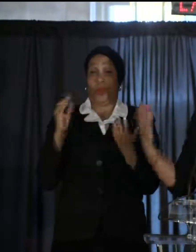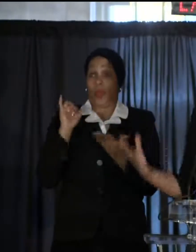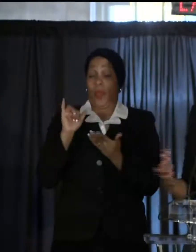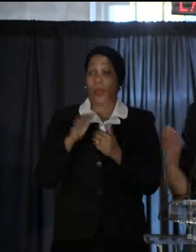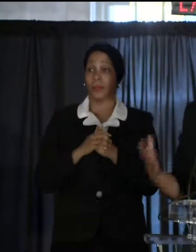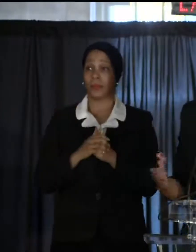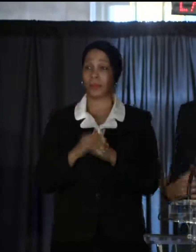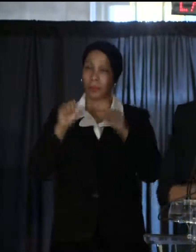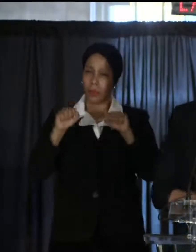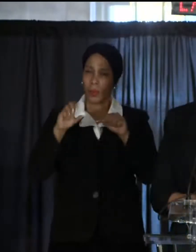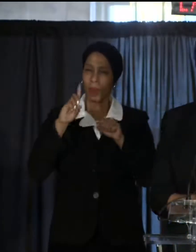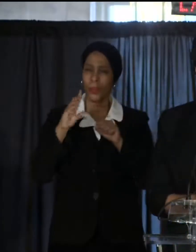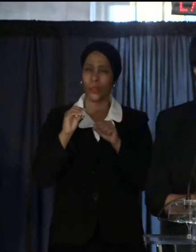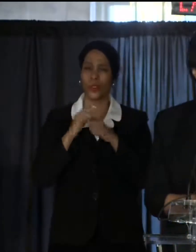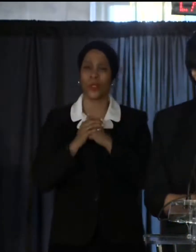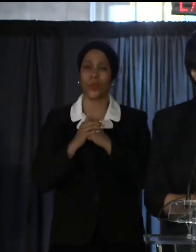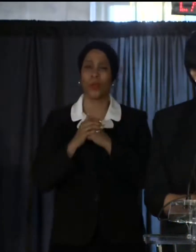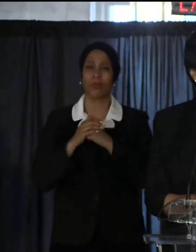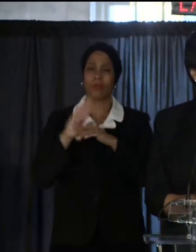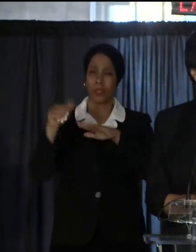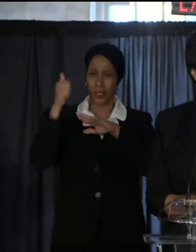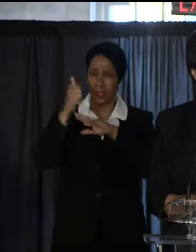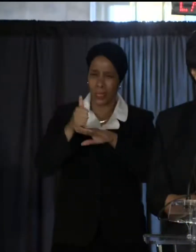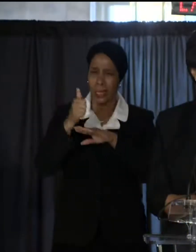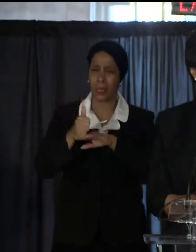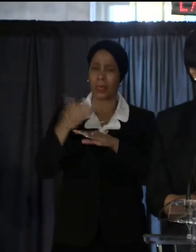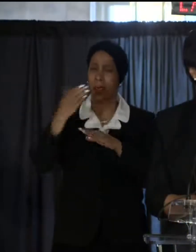WE WERE ABLE TO CONVENE A CONSTITUTIONAL CONVENTION THAT